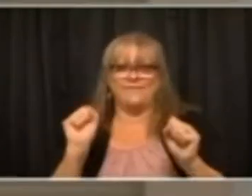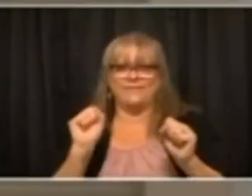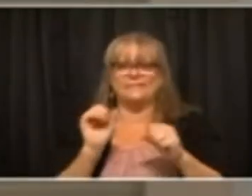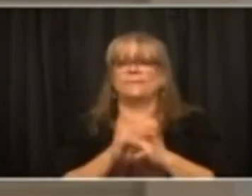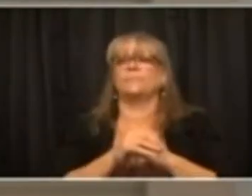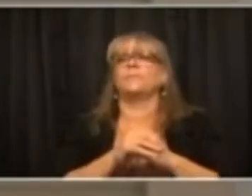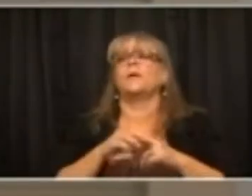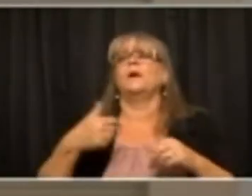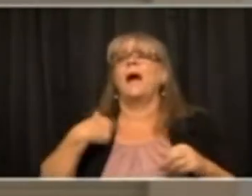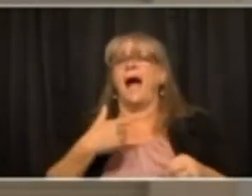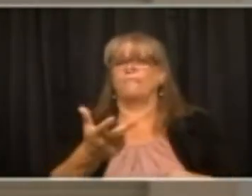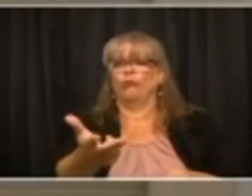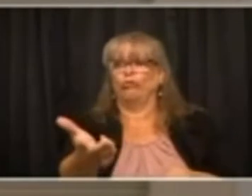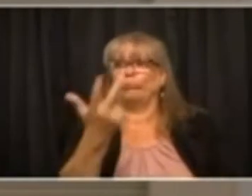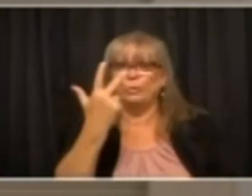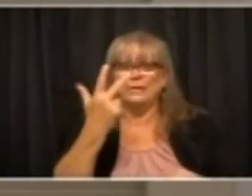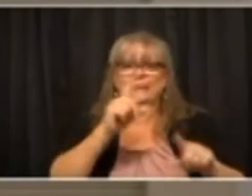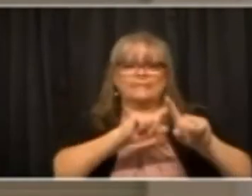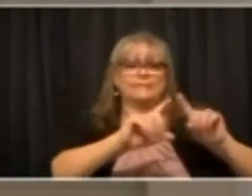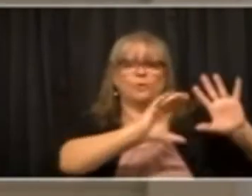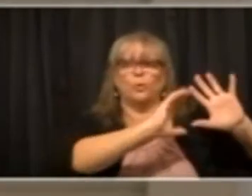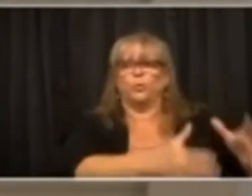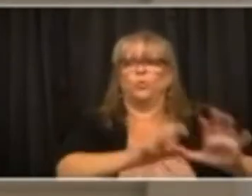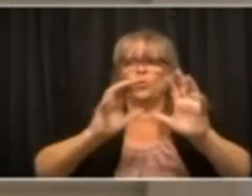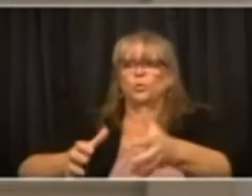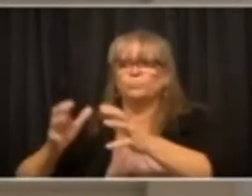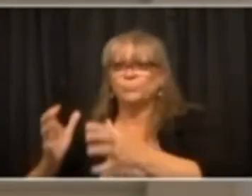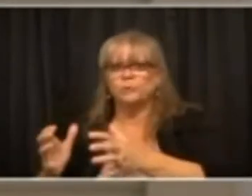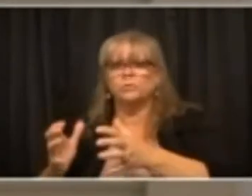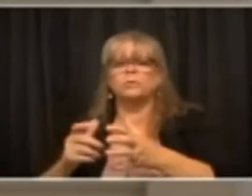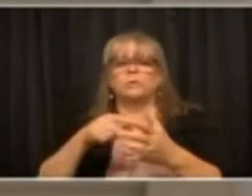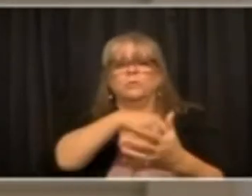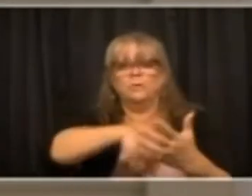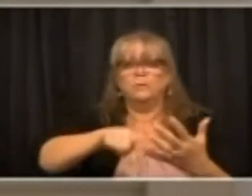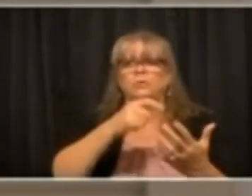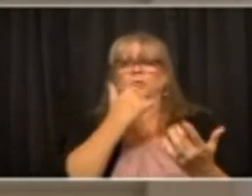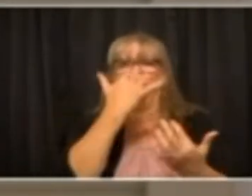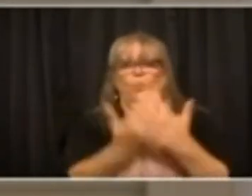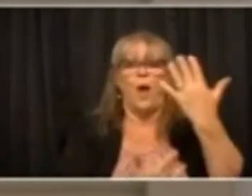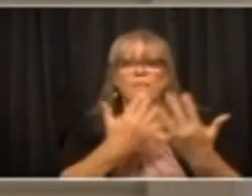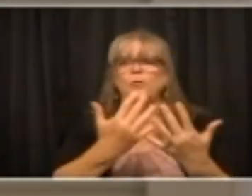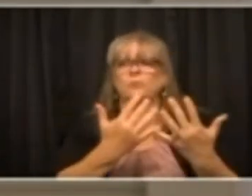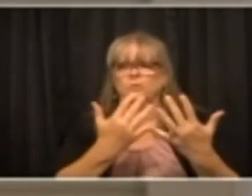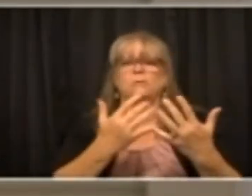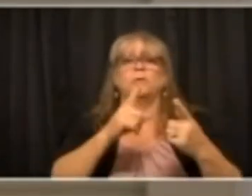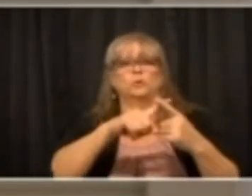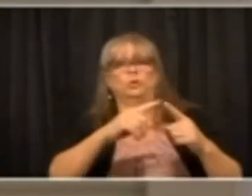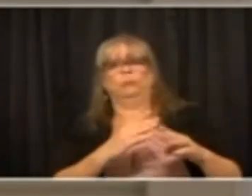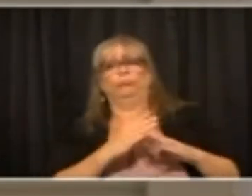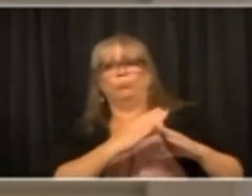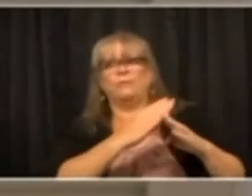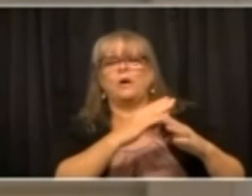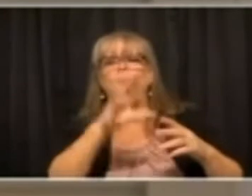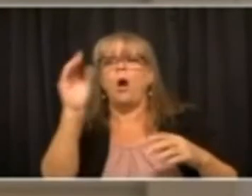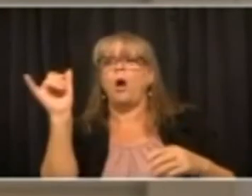in wildfire activity we have the division of fire prevention control department homeland security emergency management and the colorado state patrol